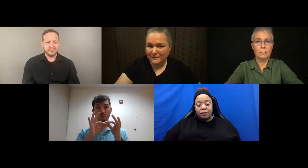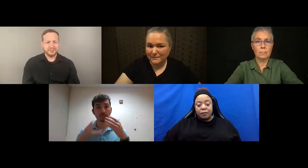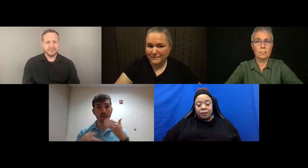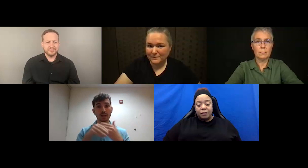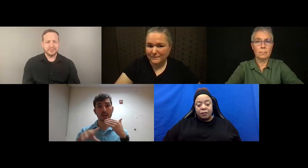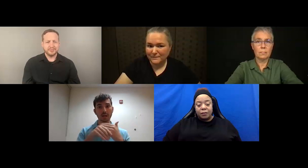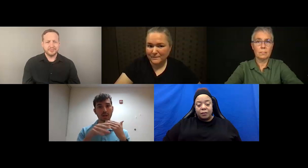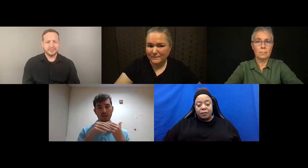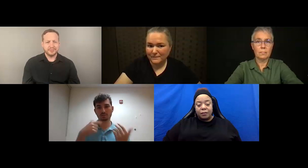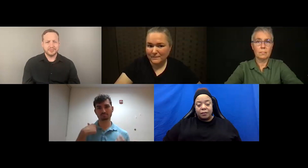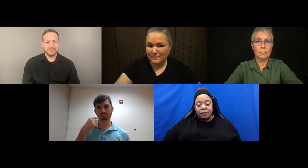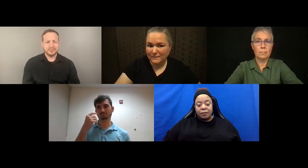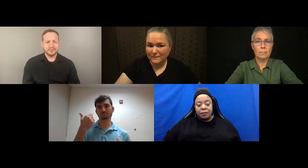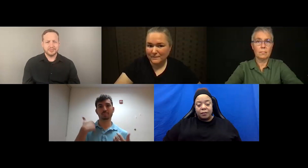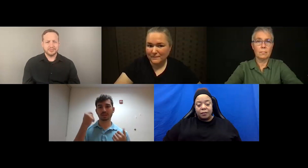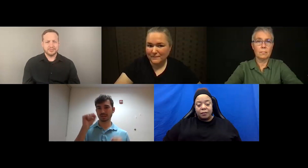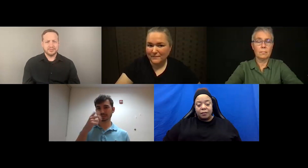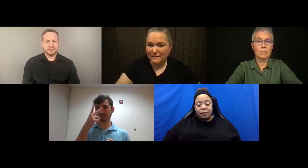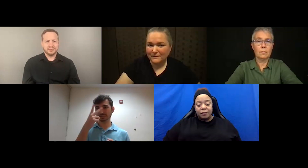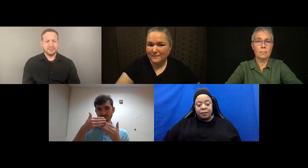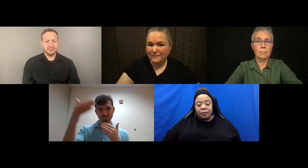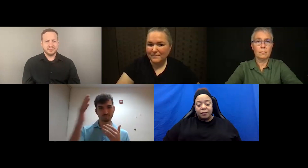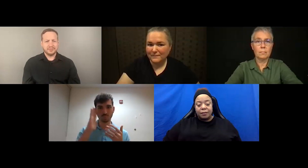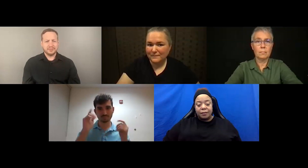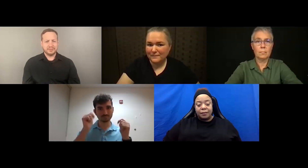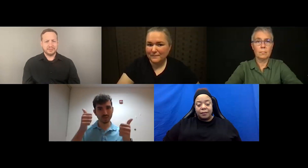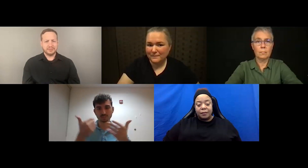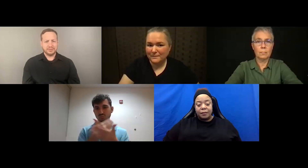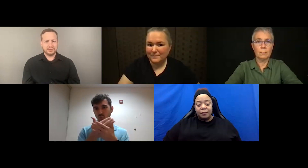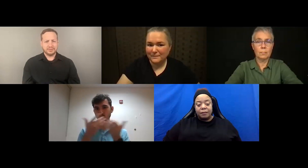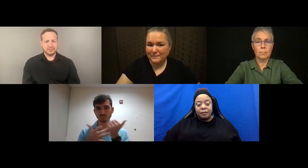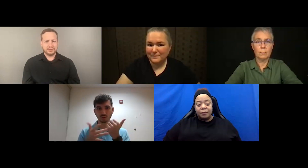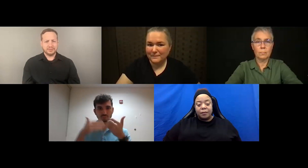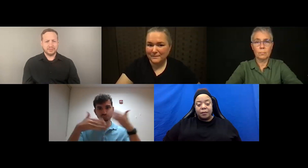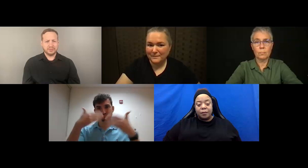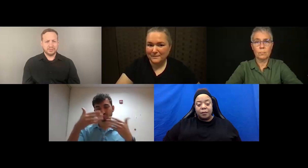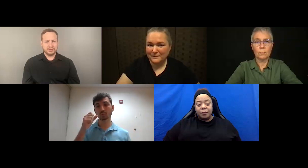Seeing sign language and interpreters being added in the AI realm? I definitely see it